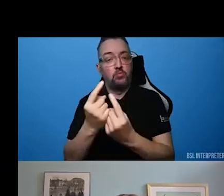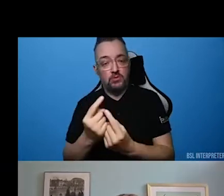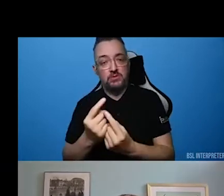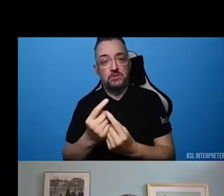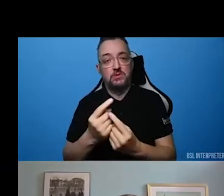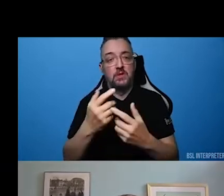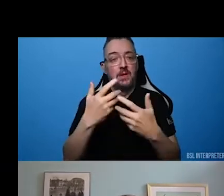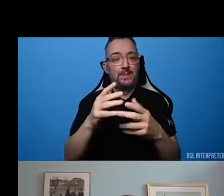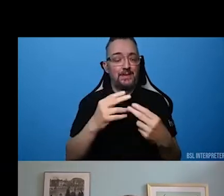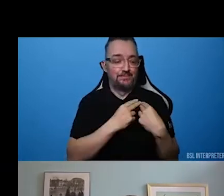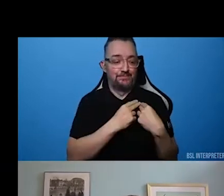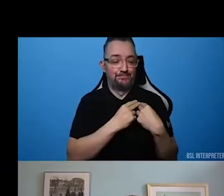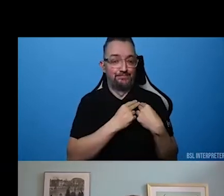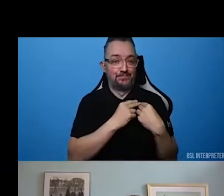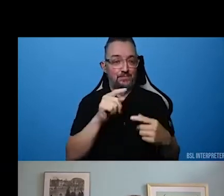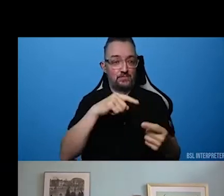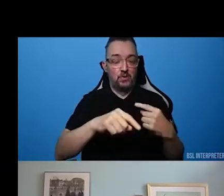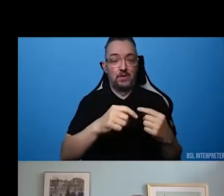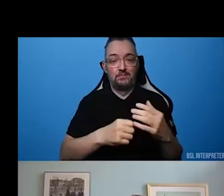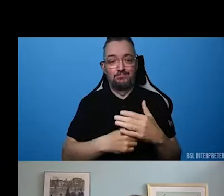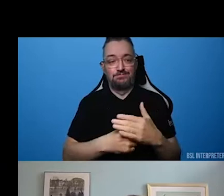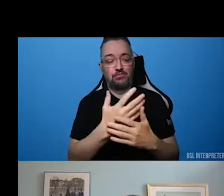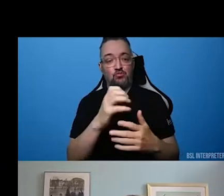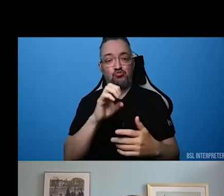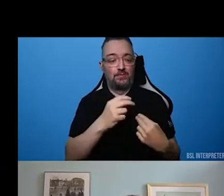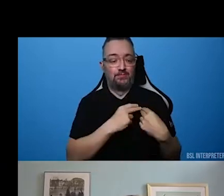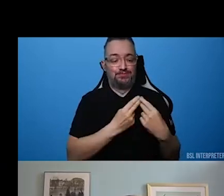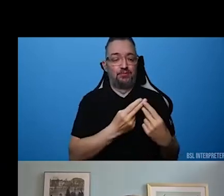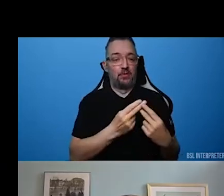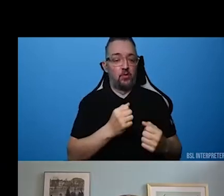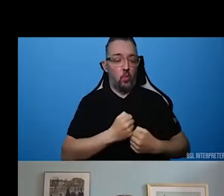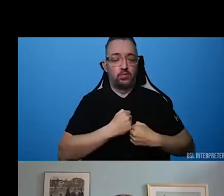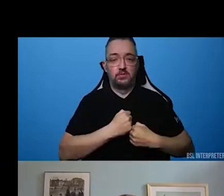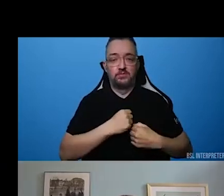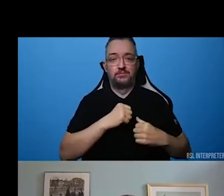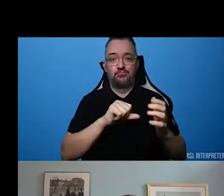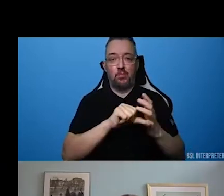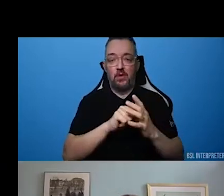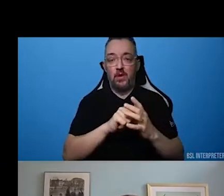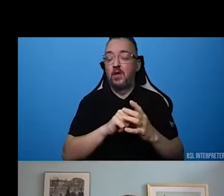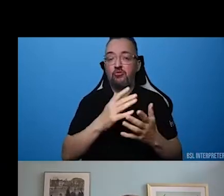the role of slavery in the development of European modernity and we are going to look to flip it round